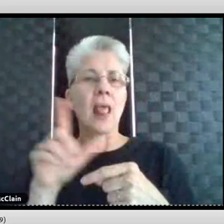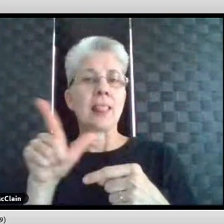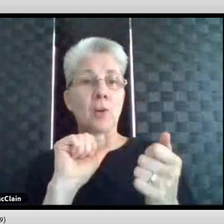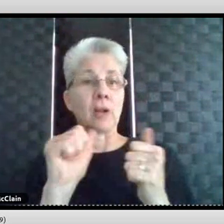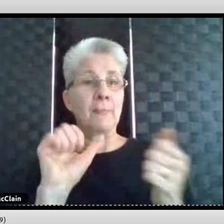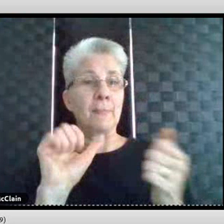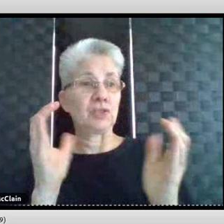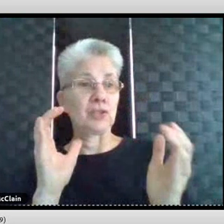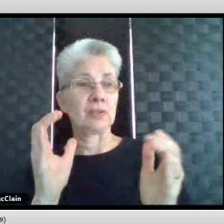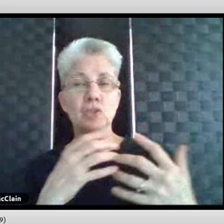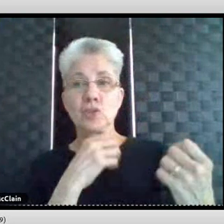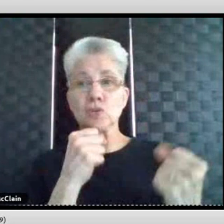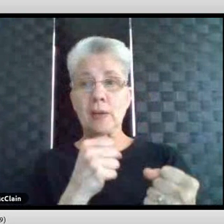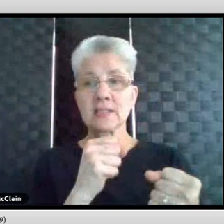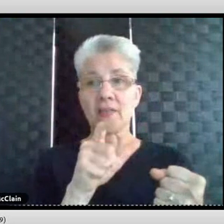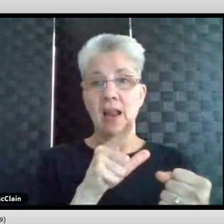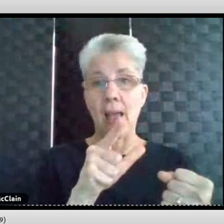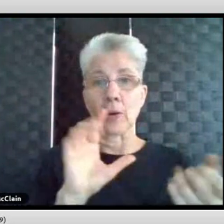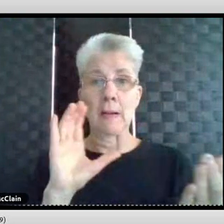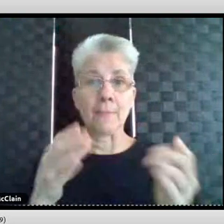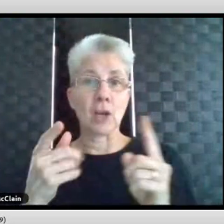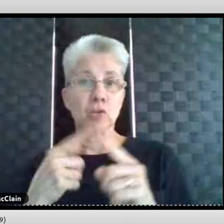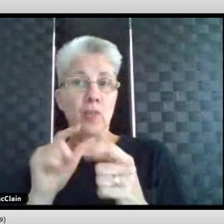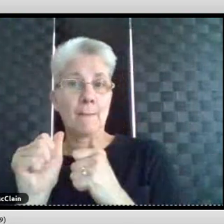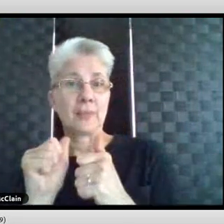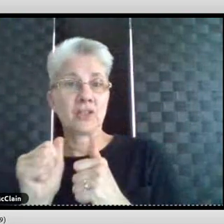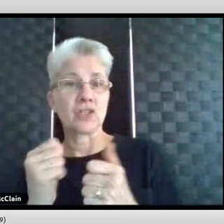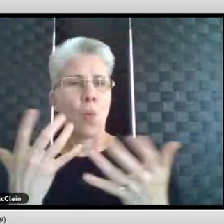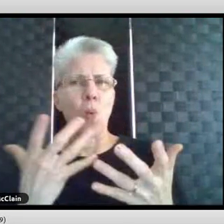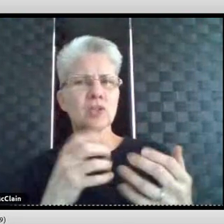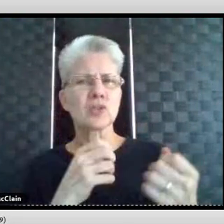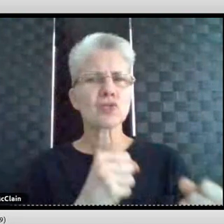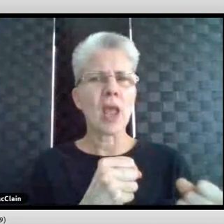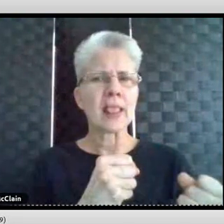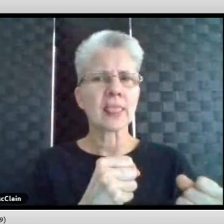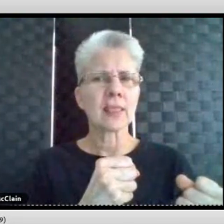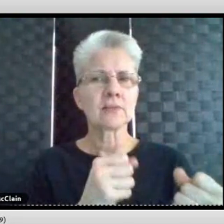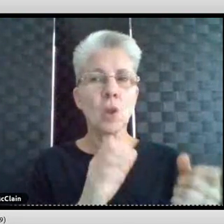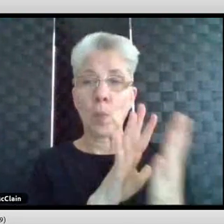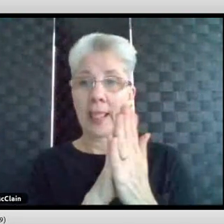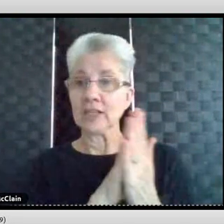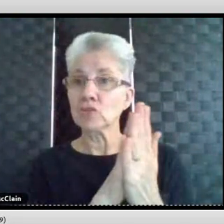the strength of a library is what? Relationships.